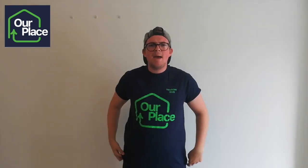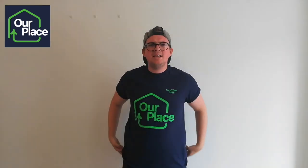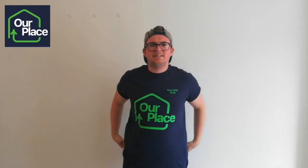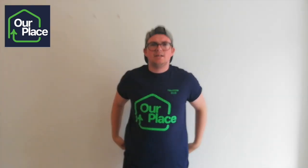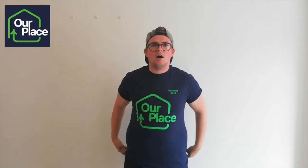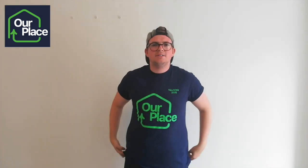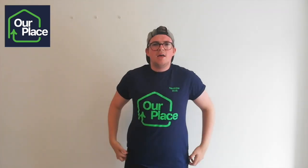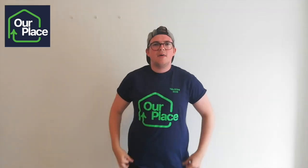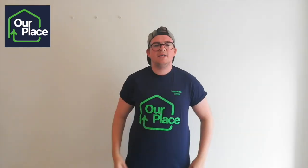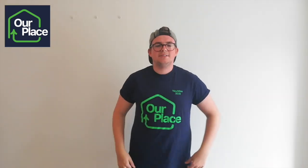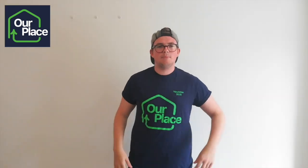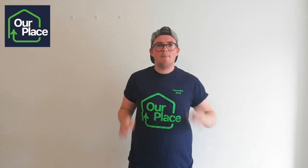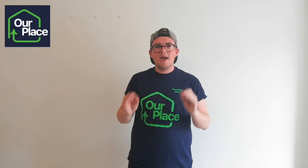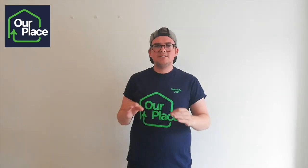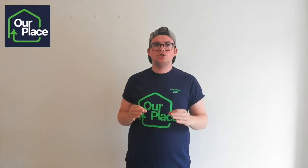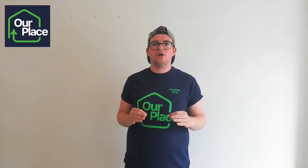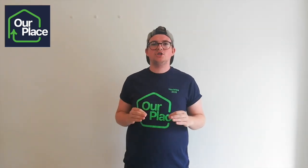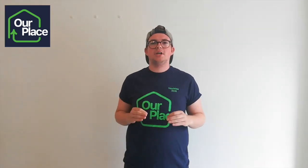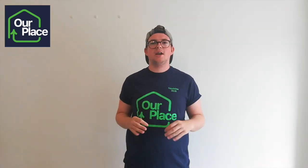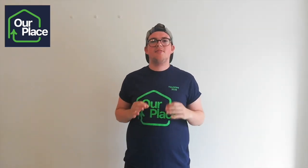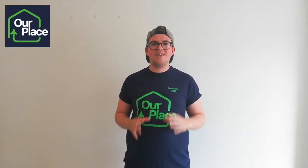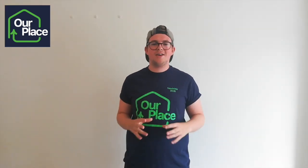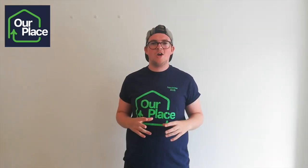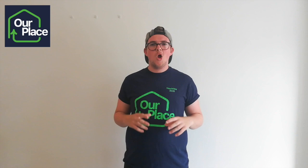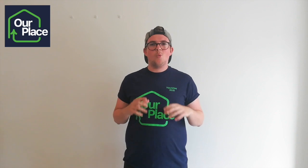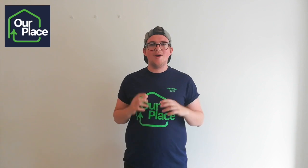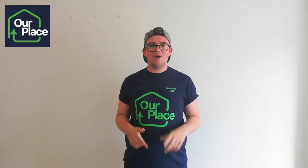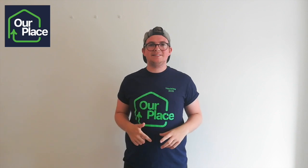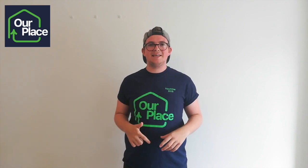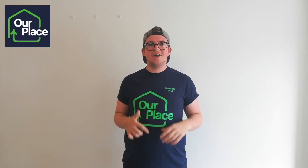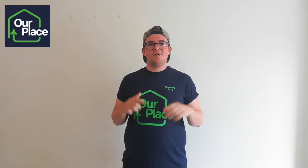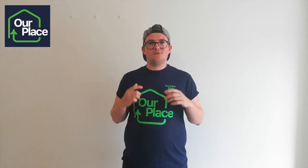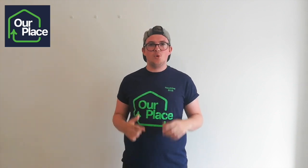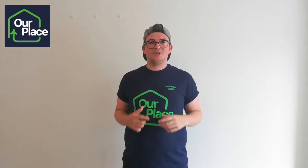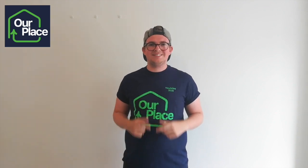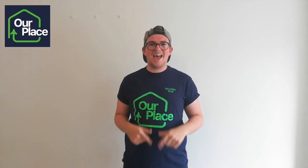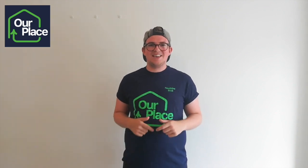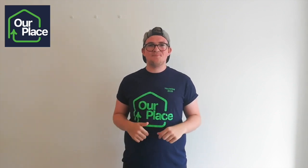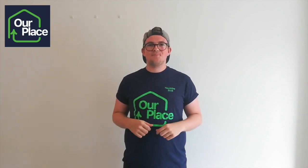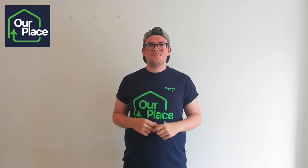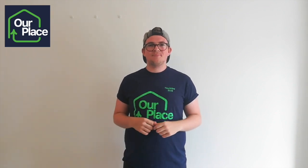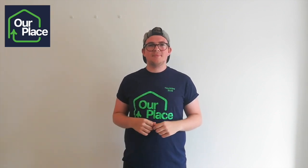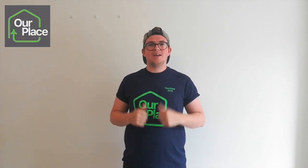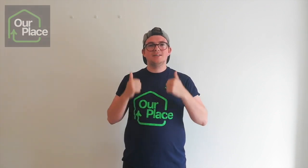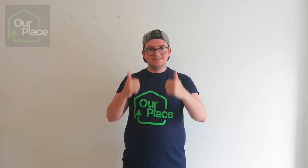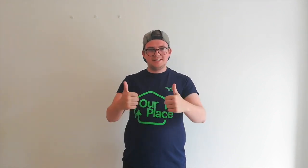amazing guys that's some amazing stretching and I think we're ready for the day see